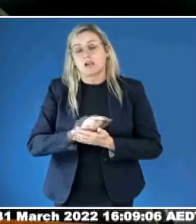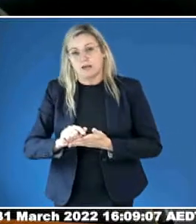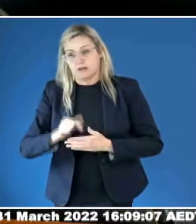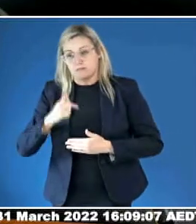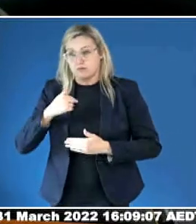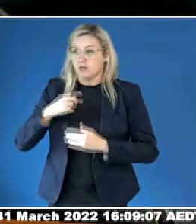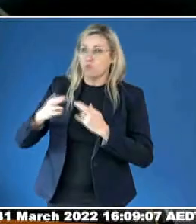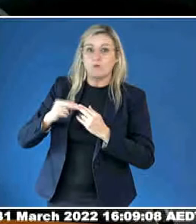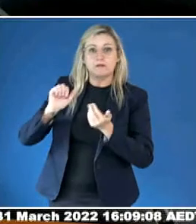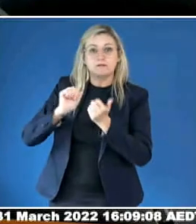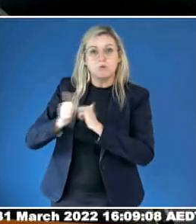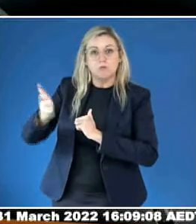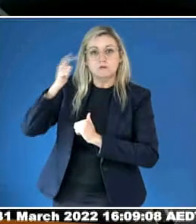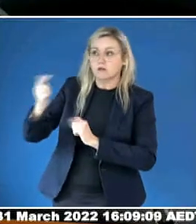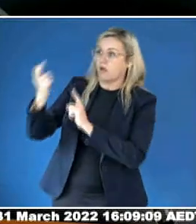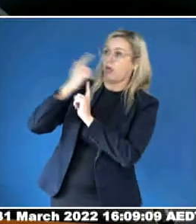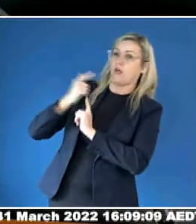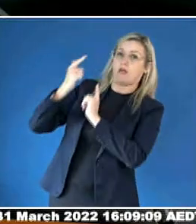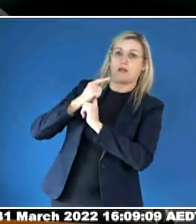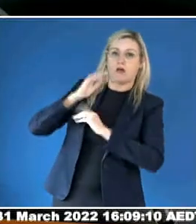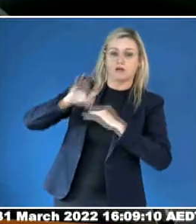abuser and went on to have a seemingly successful life to those on the outside.